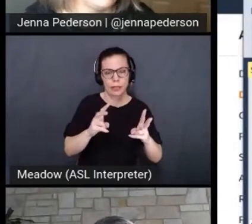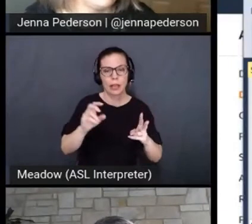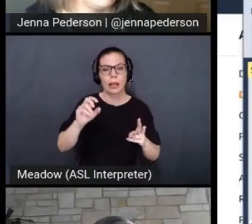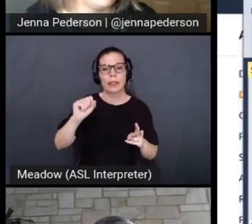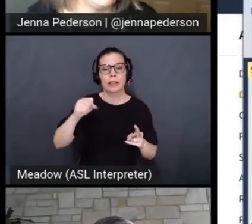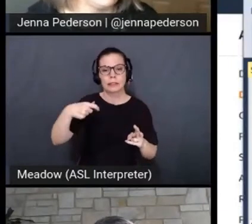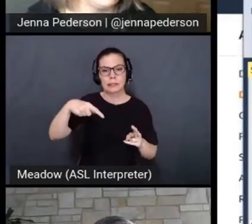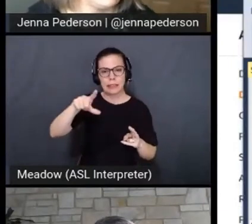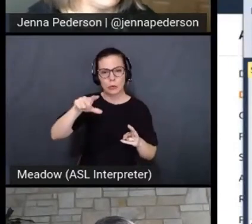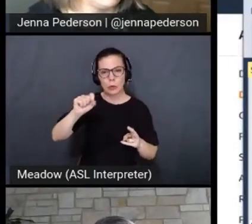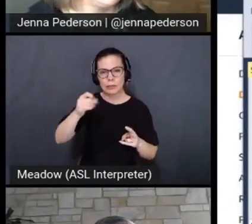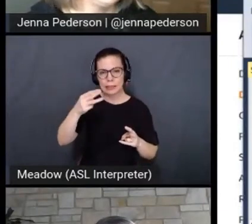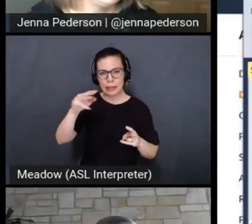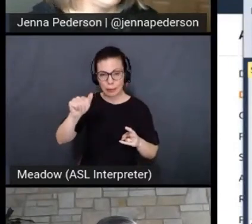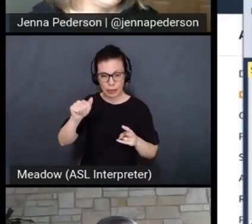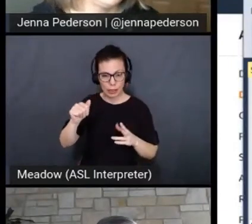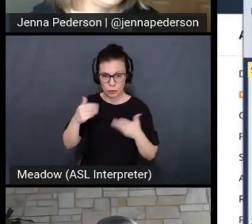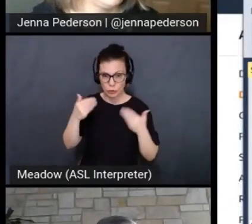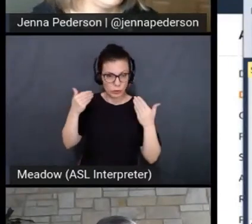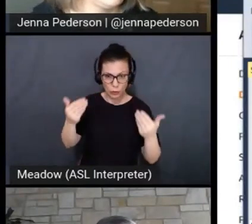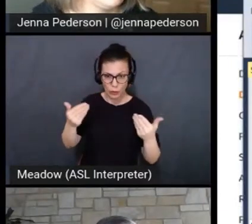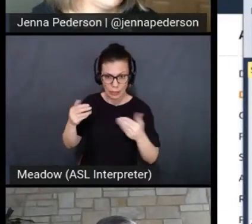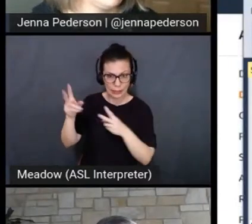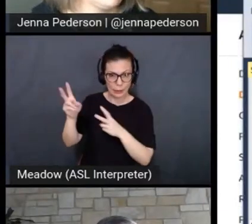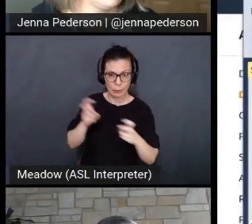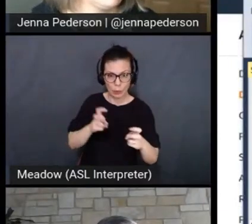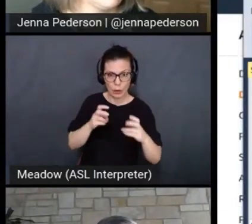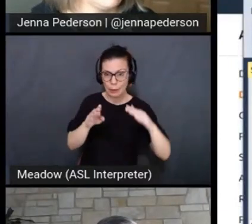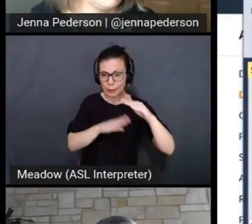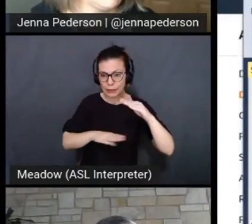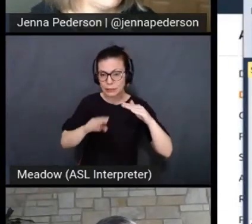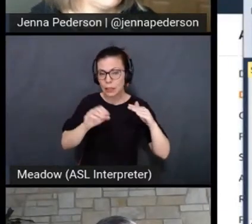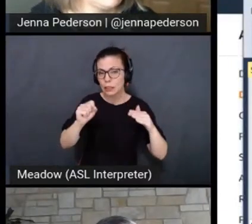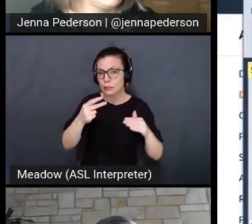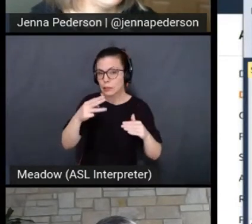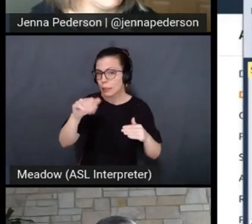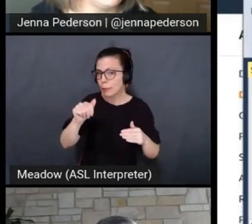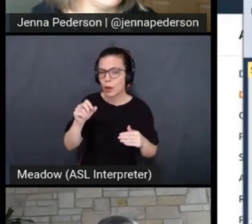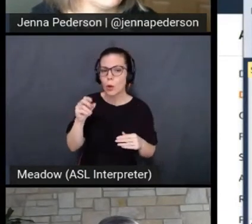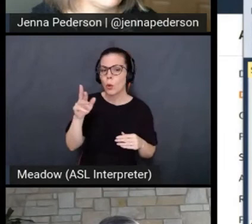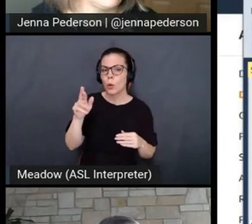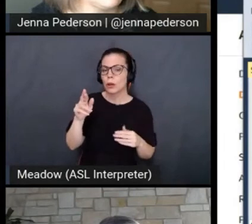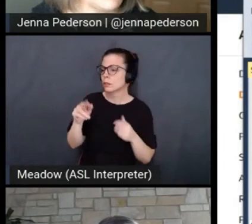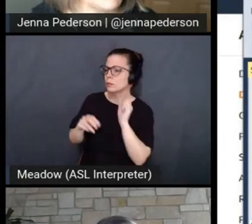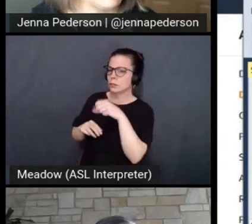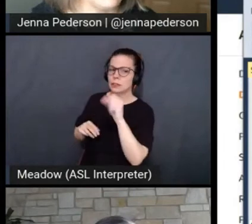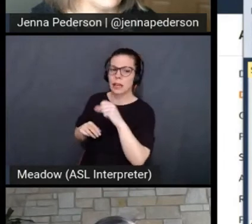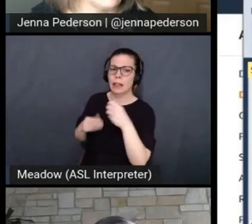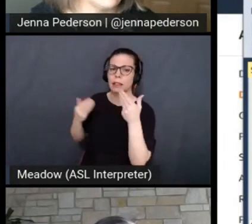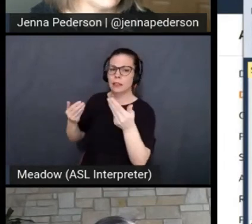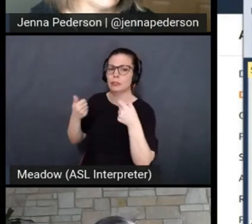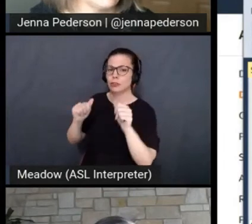Should we jump in and then import a basic schema or? Yeah let's try that real quick.